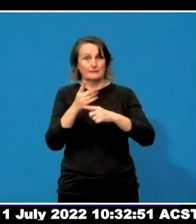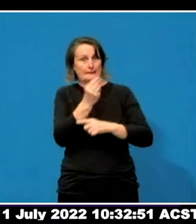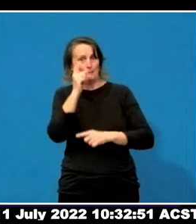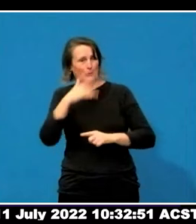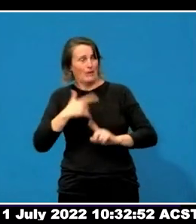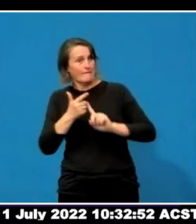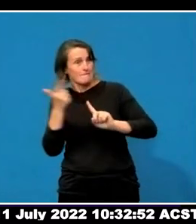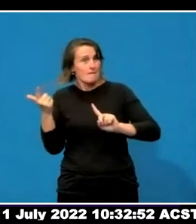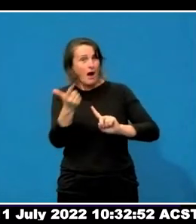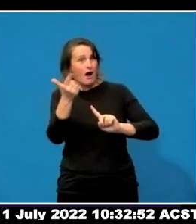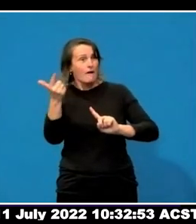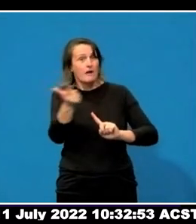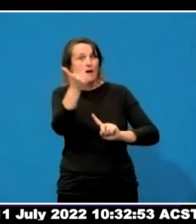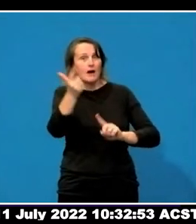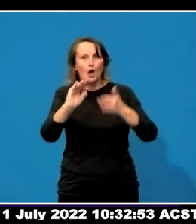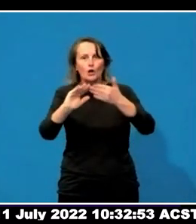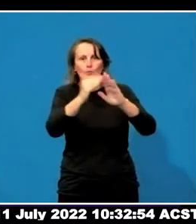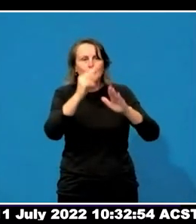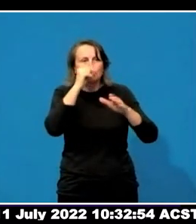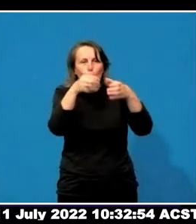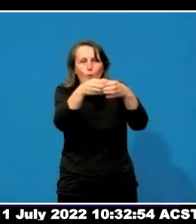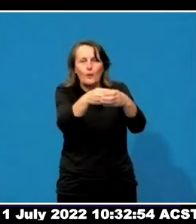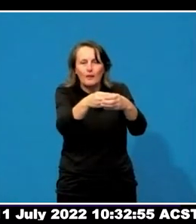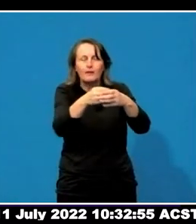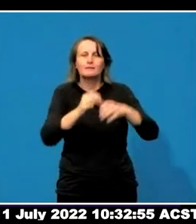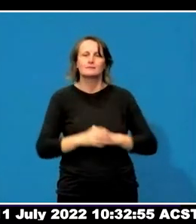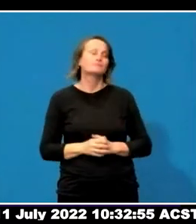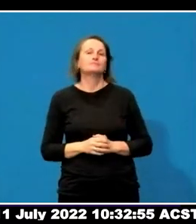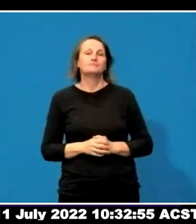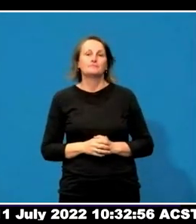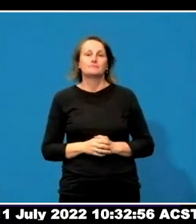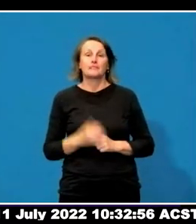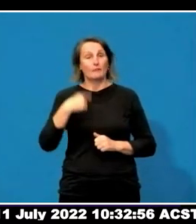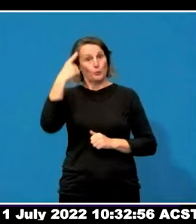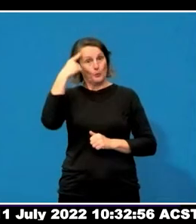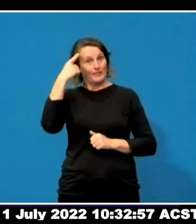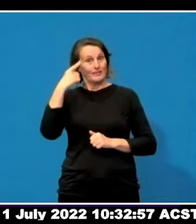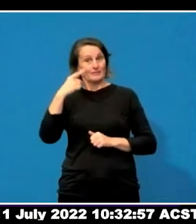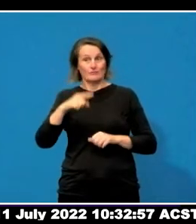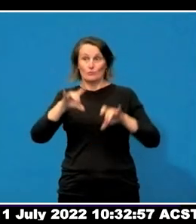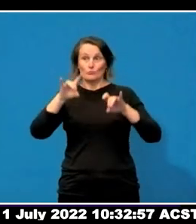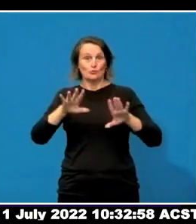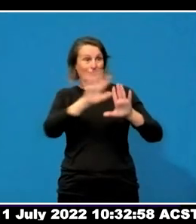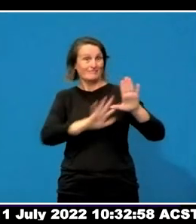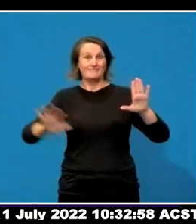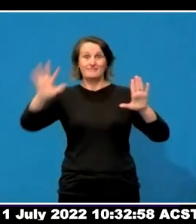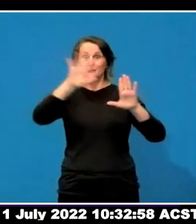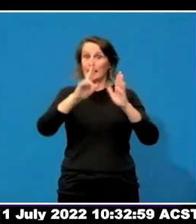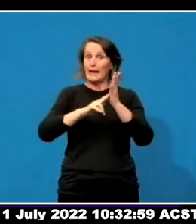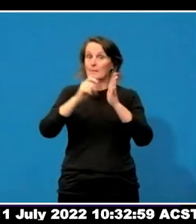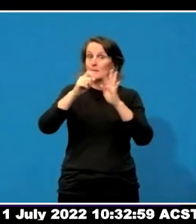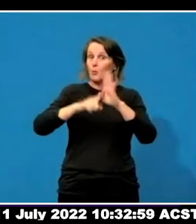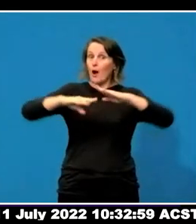Ms Kunmanara Smith and Ms Kim McRae of the NPYWC explain for example that the NPY Lands